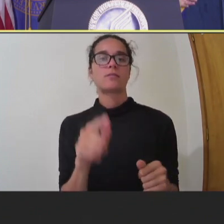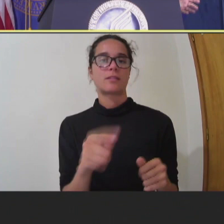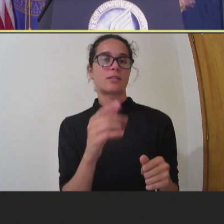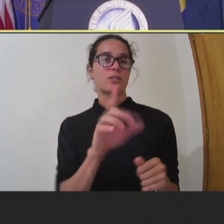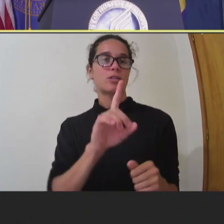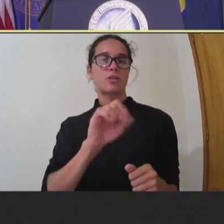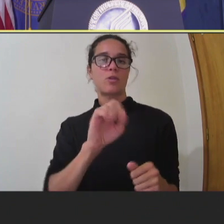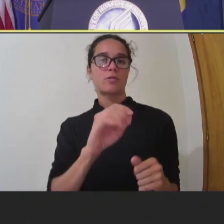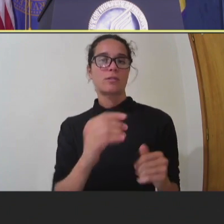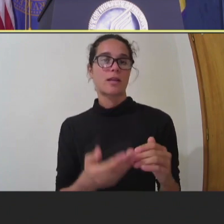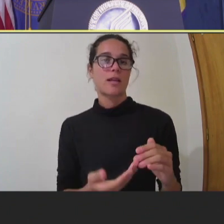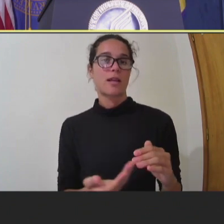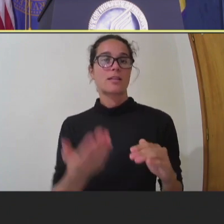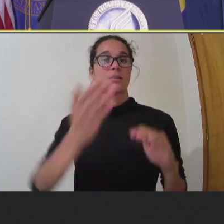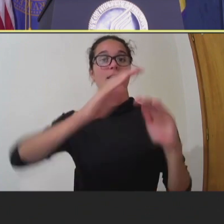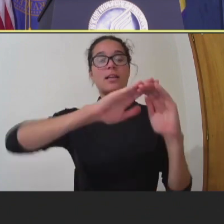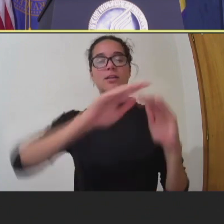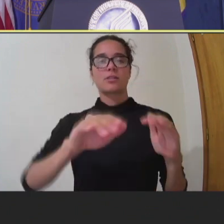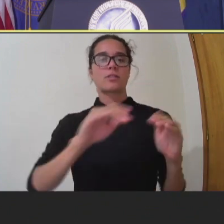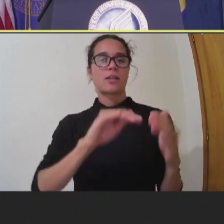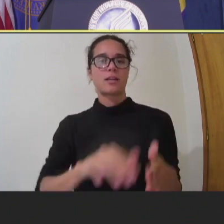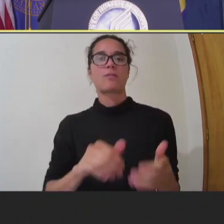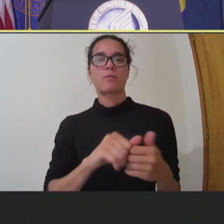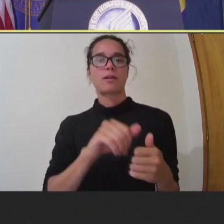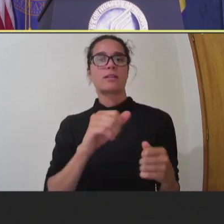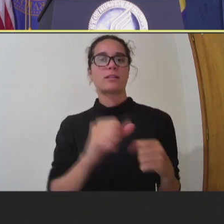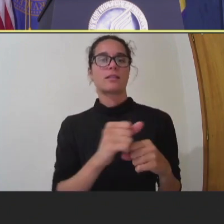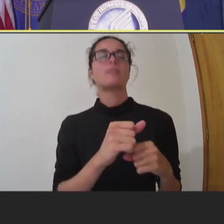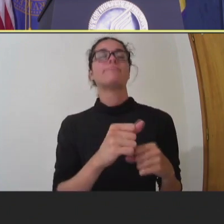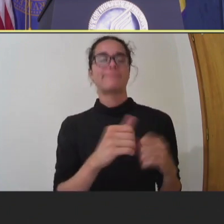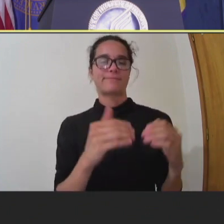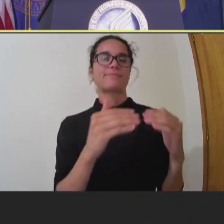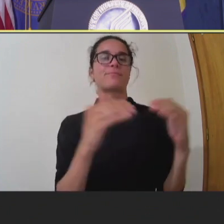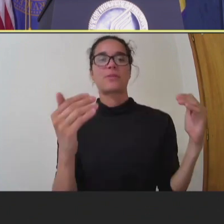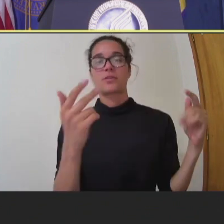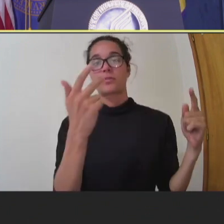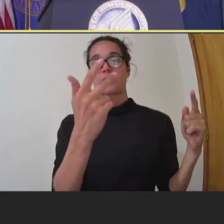three and stage four breast cancer. These patients had either triple-negative breast cancer or had